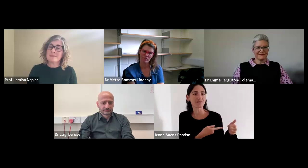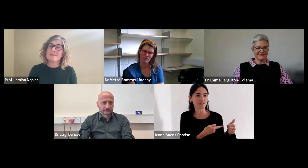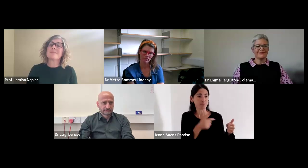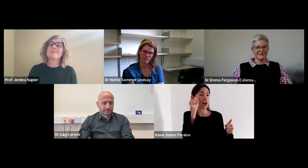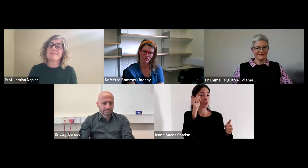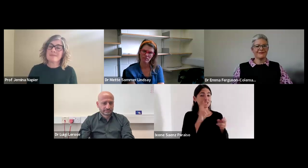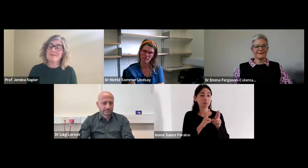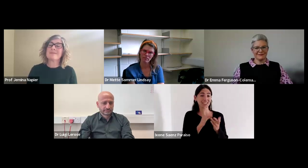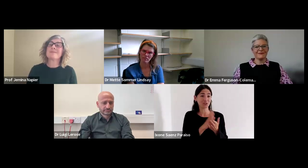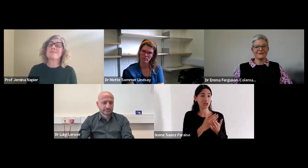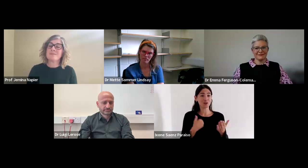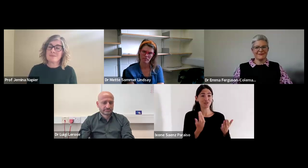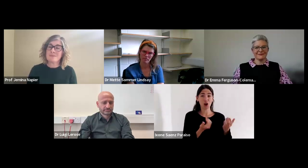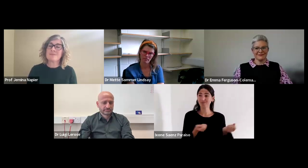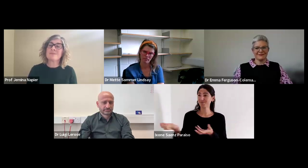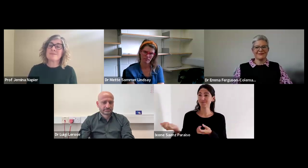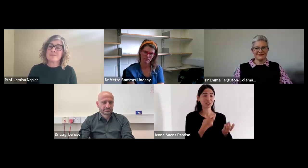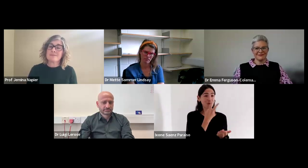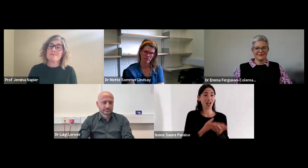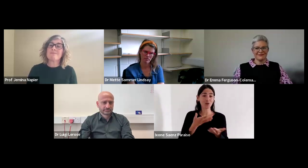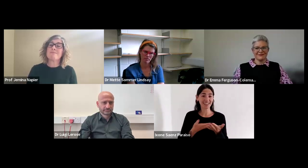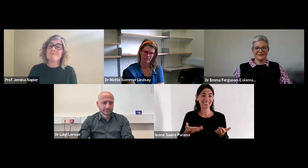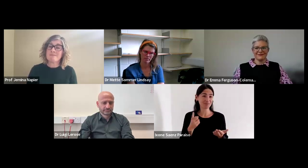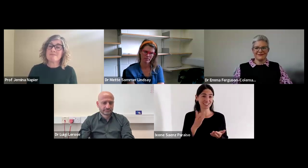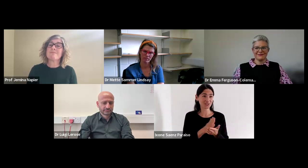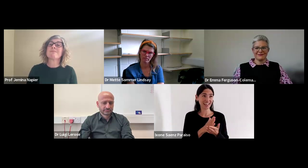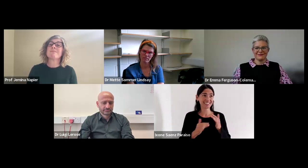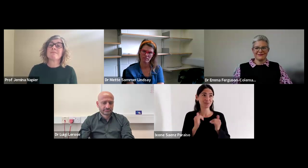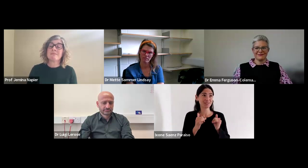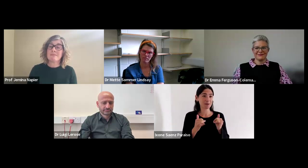and if there are you know, if there are any issues, then I can rely on them to advocate